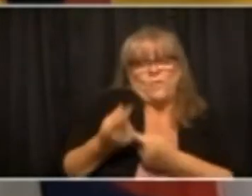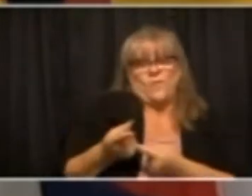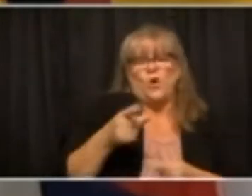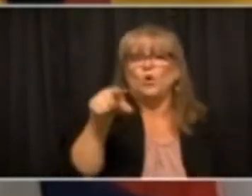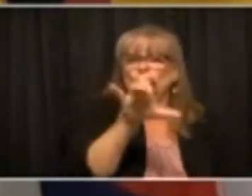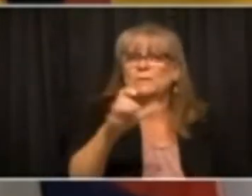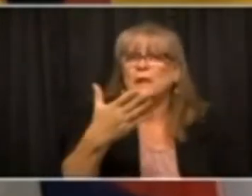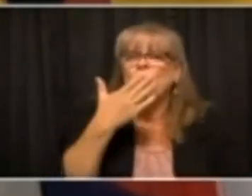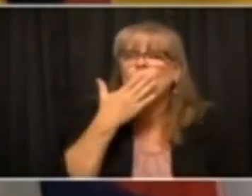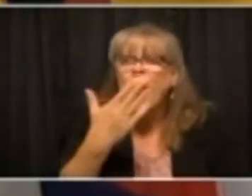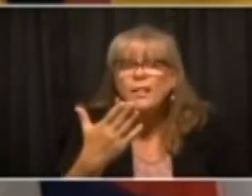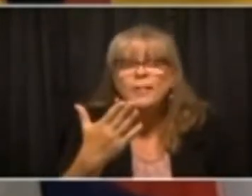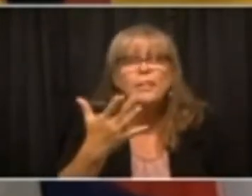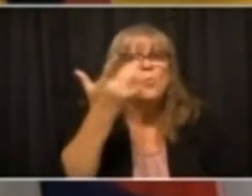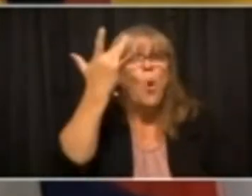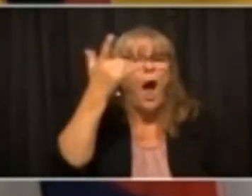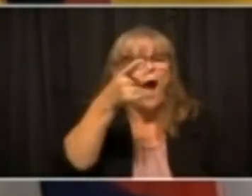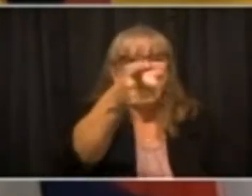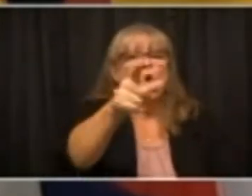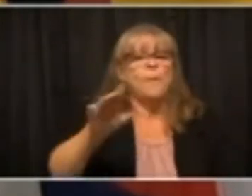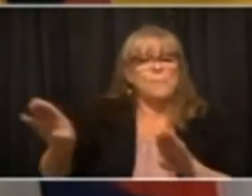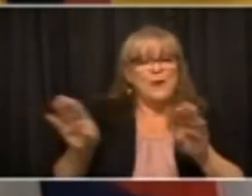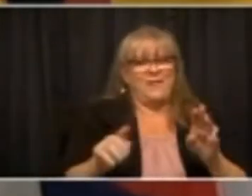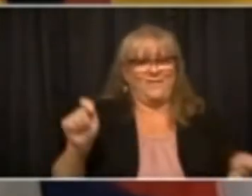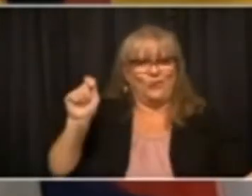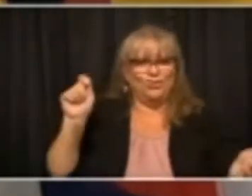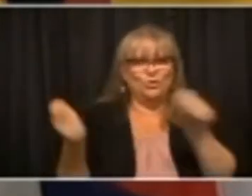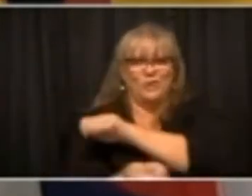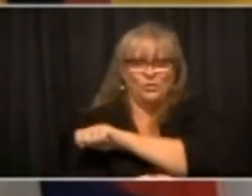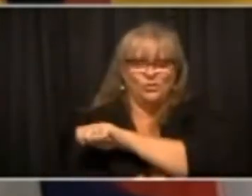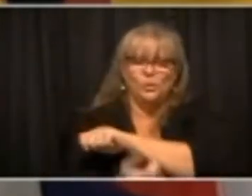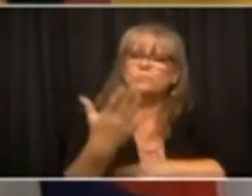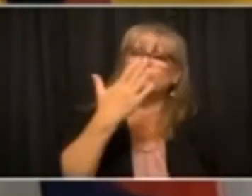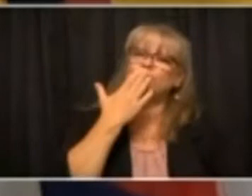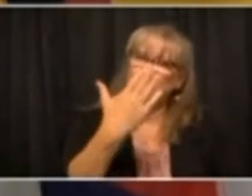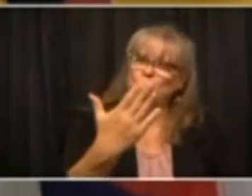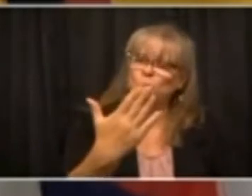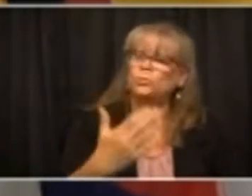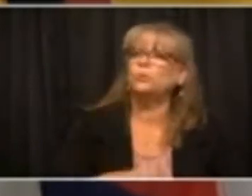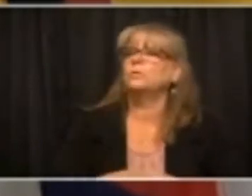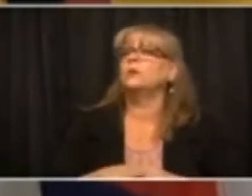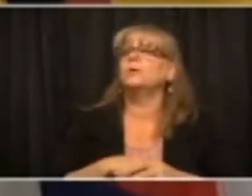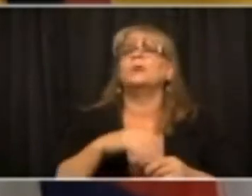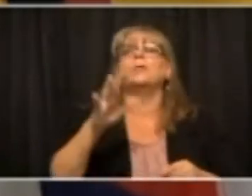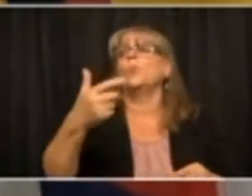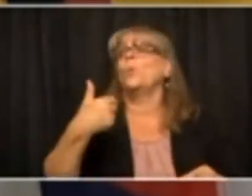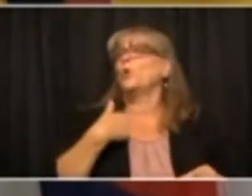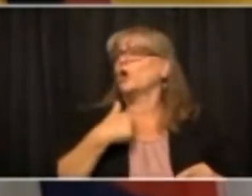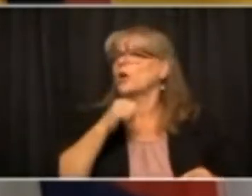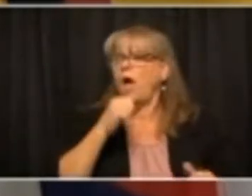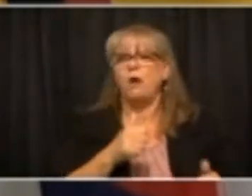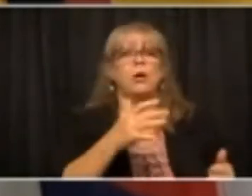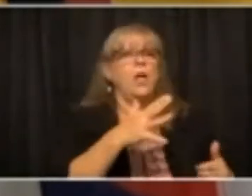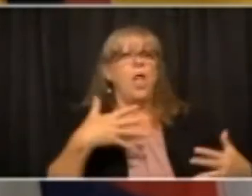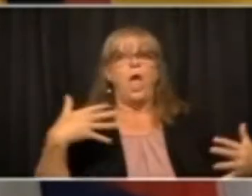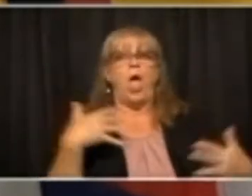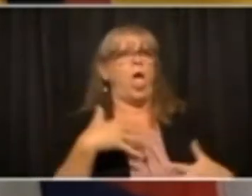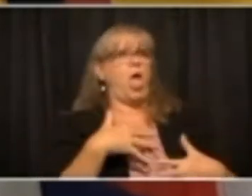there it's not doing nothing it's not cowering you know in your home it's doing what you value what enriches your life